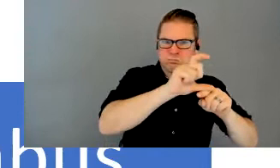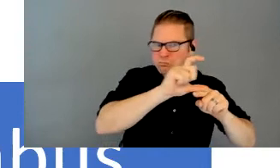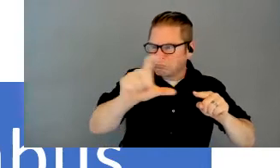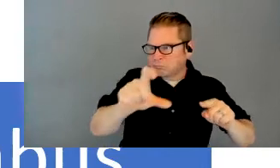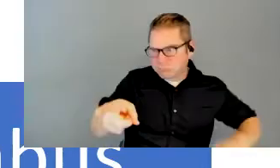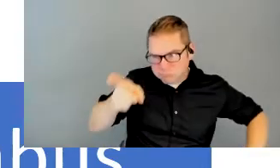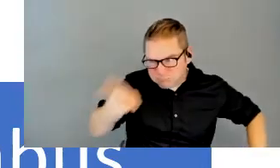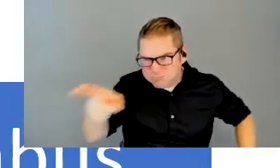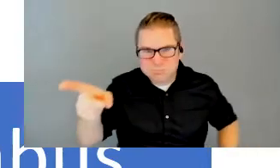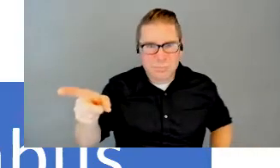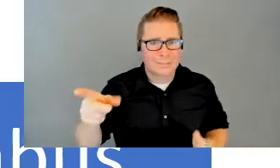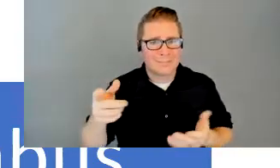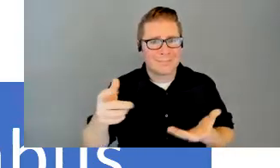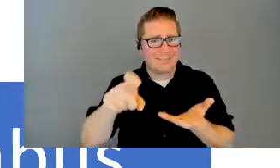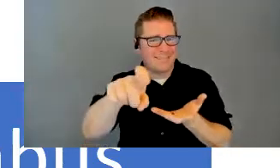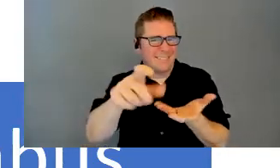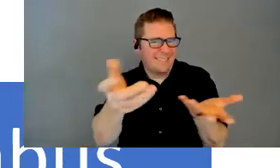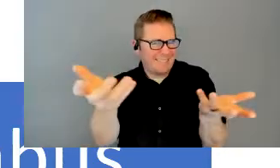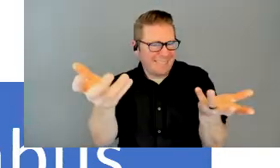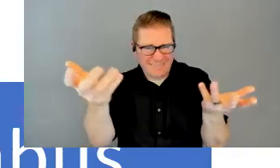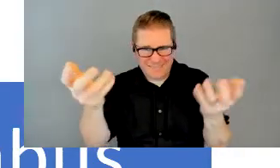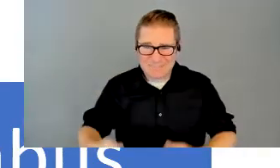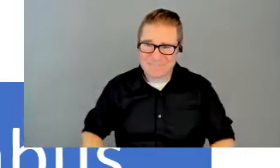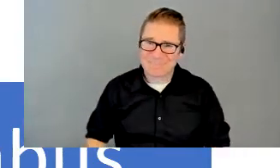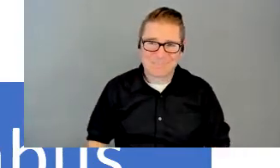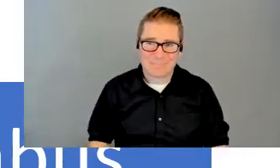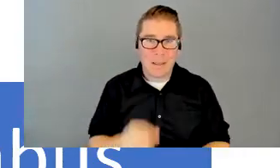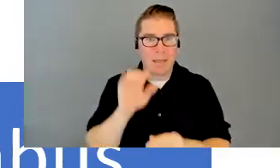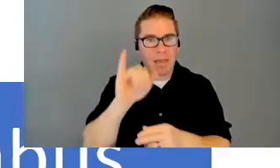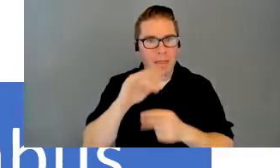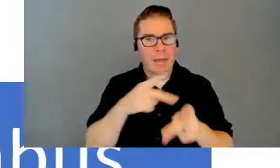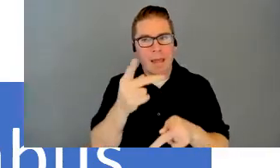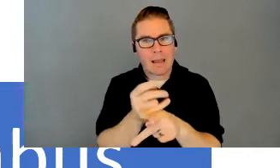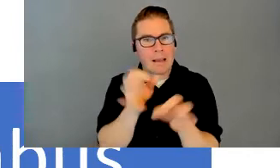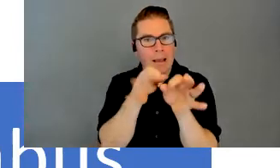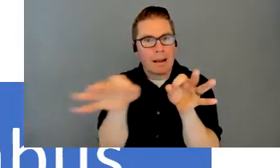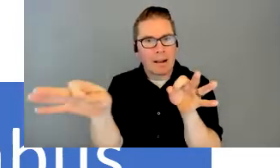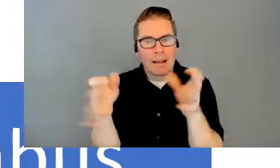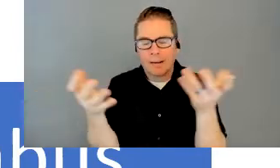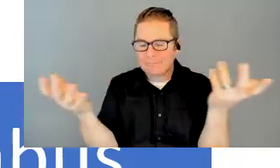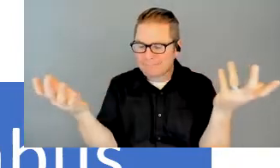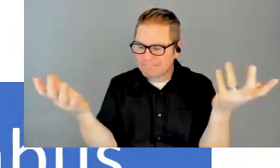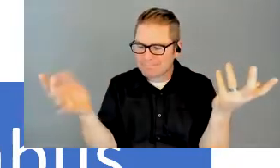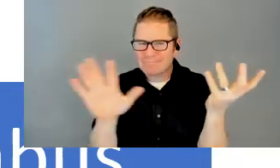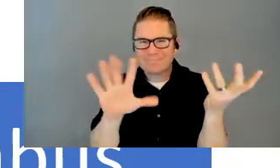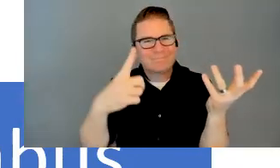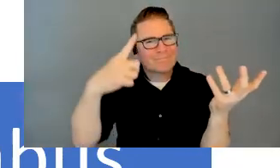If you're going to have that kind of punitive language, you know, really just think about that.